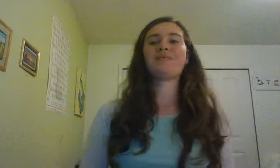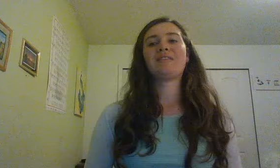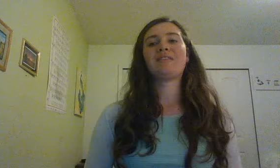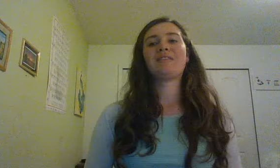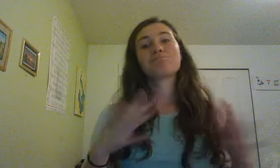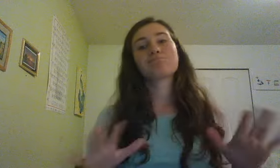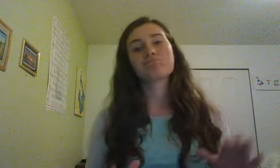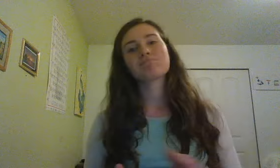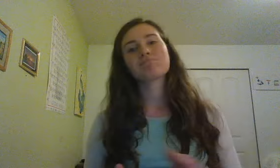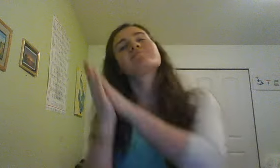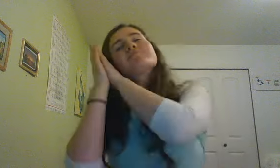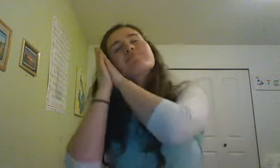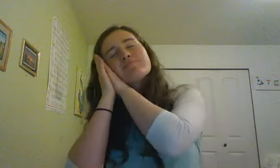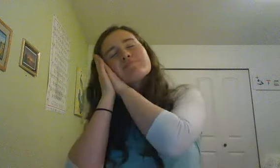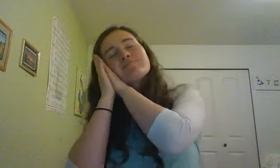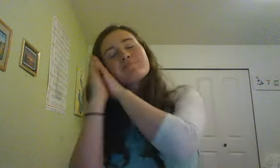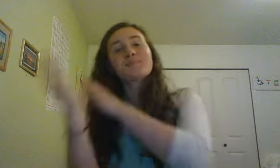When he was finished, he went to bed.